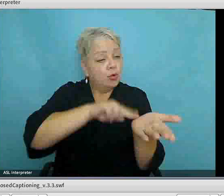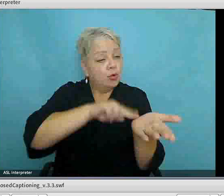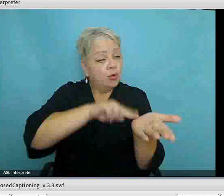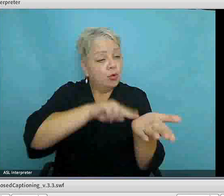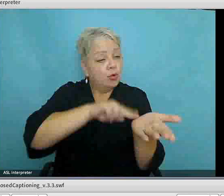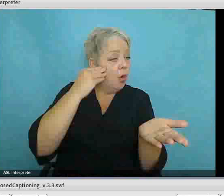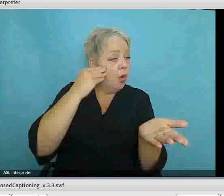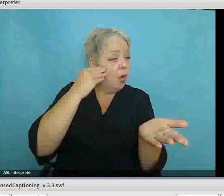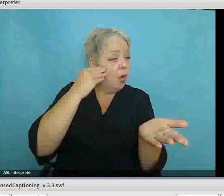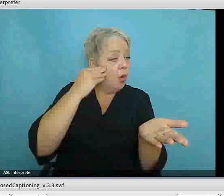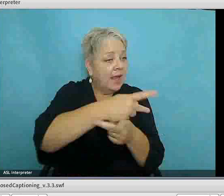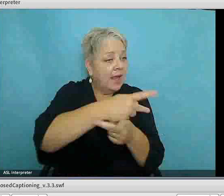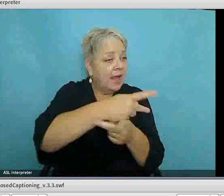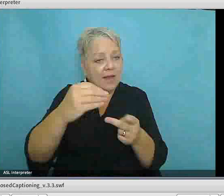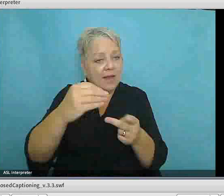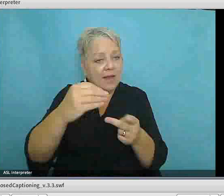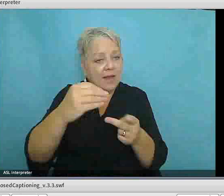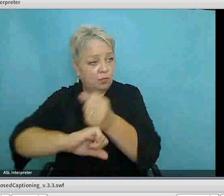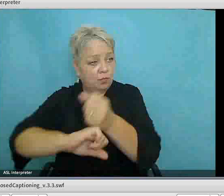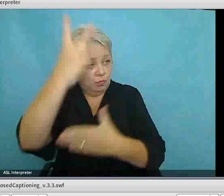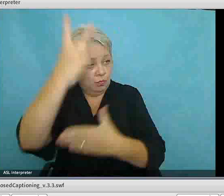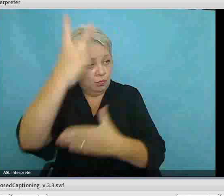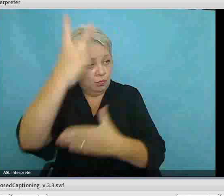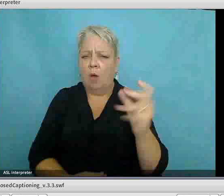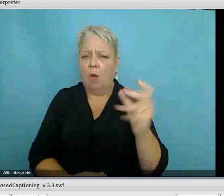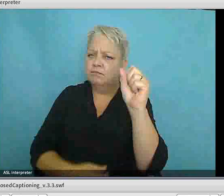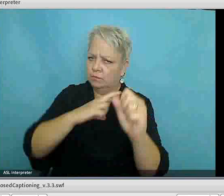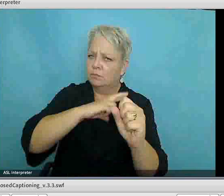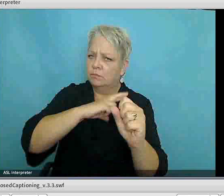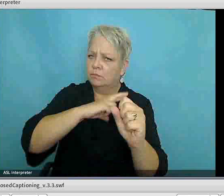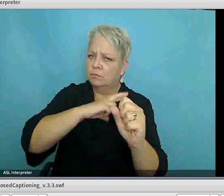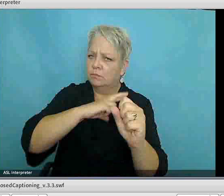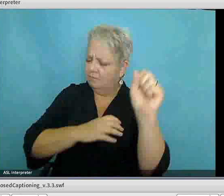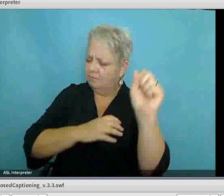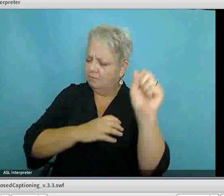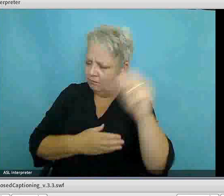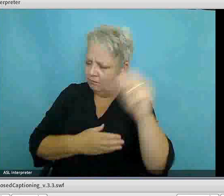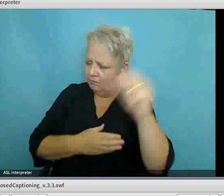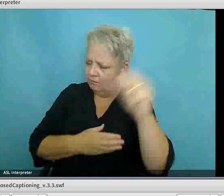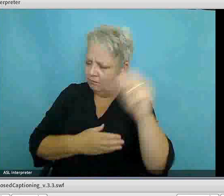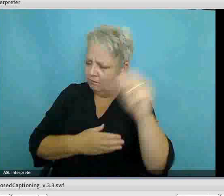that we don't see in the fee-for-service system, where we will only pay for one thing or the other.